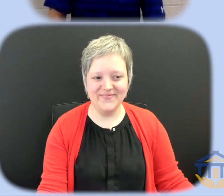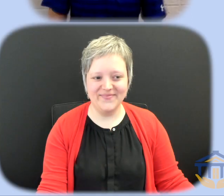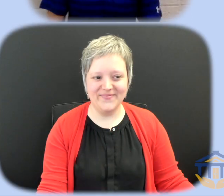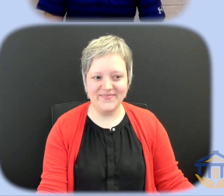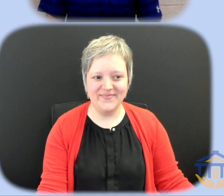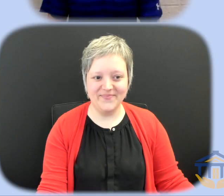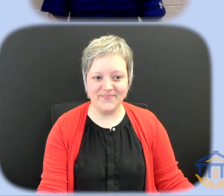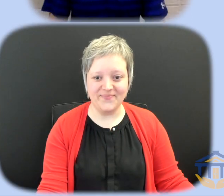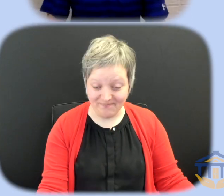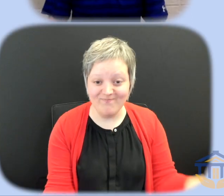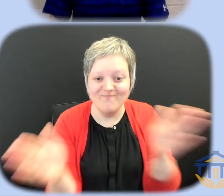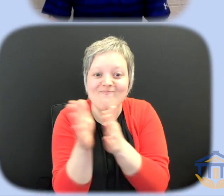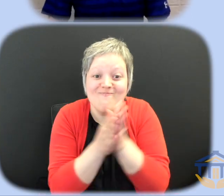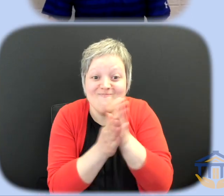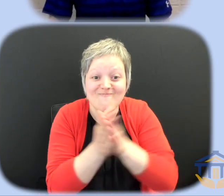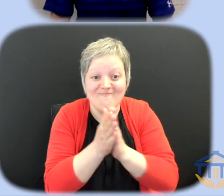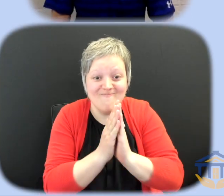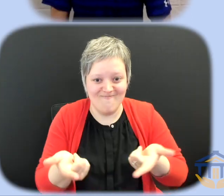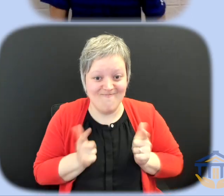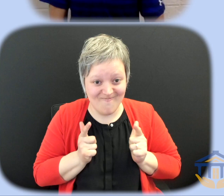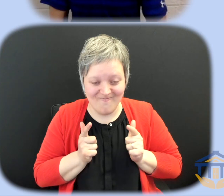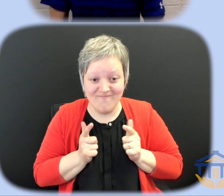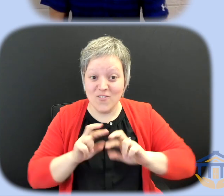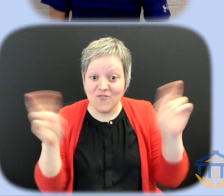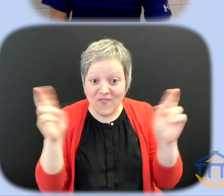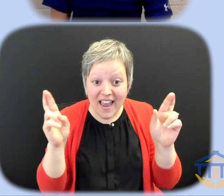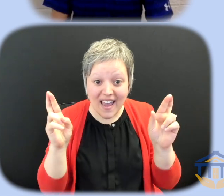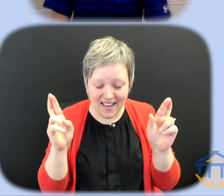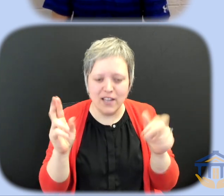Okay, so now for step number one, we're going to gather some items from around the house that are